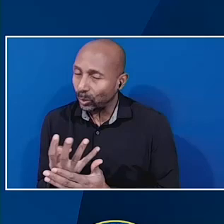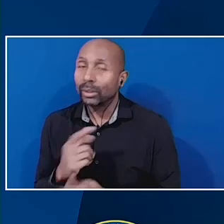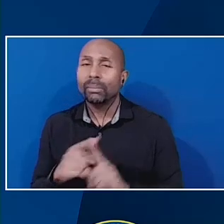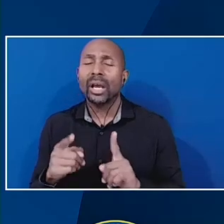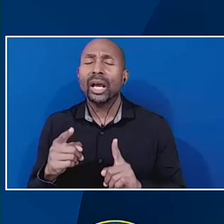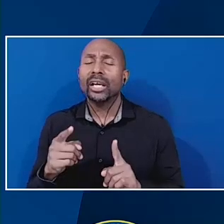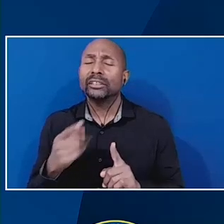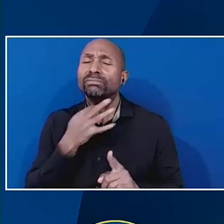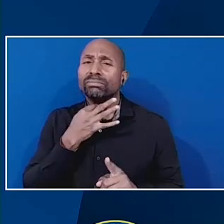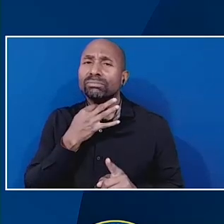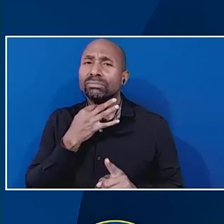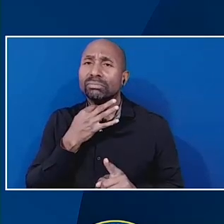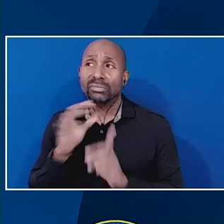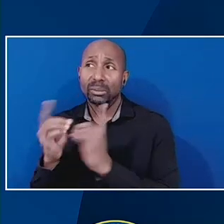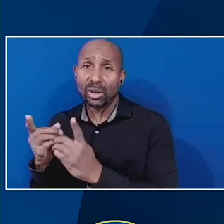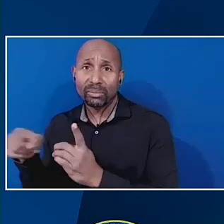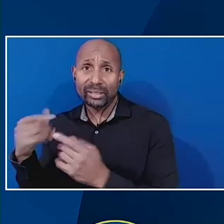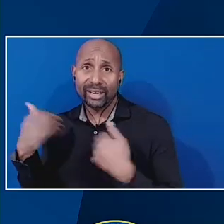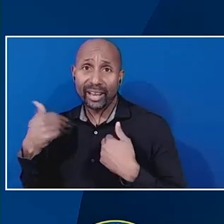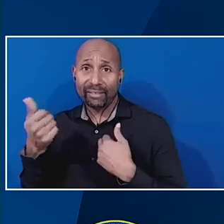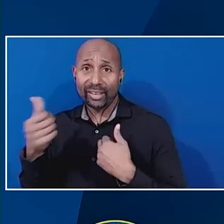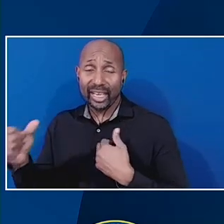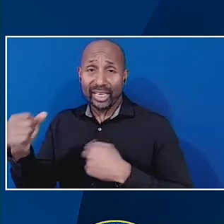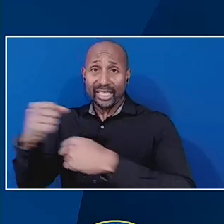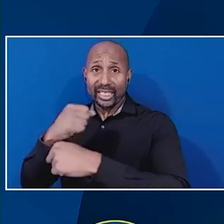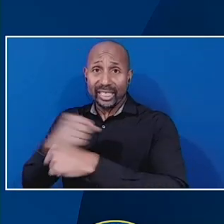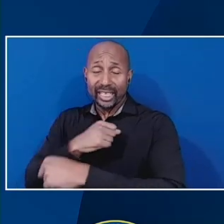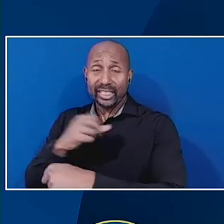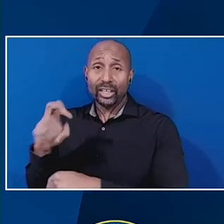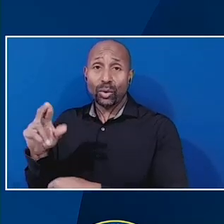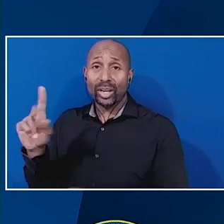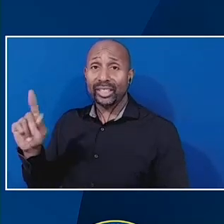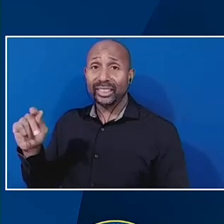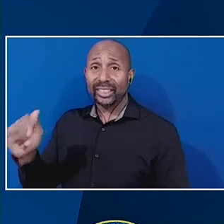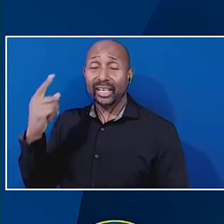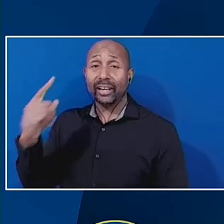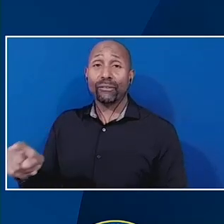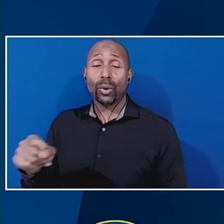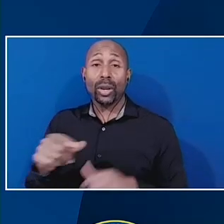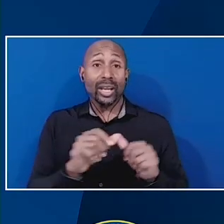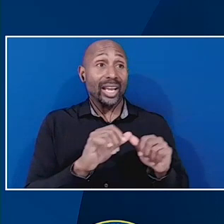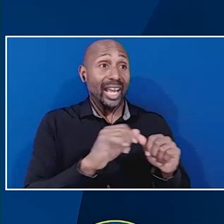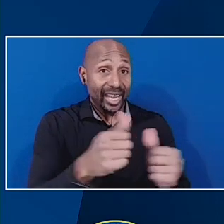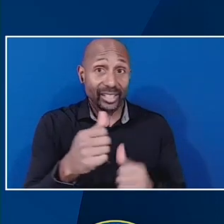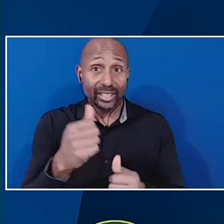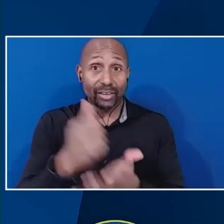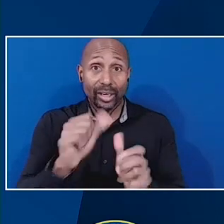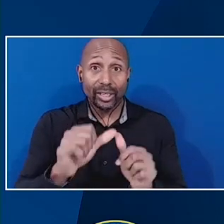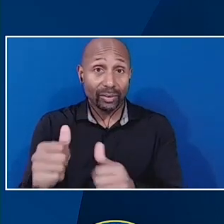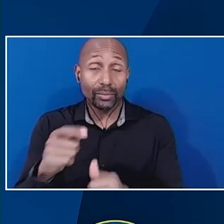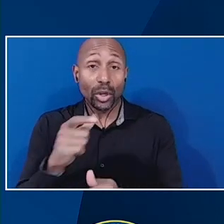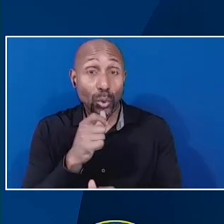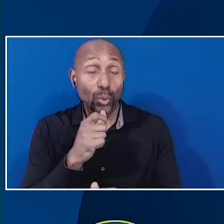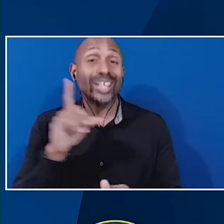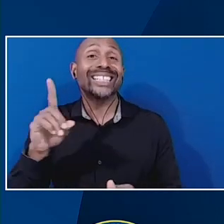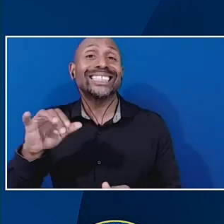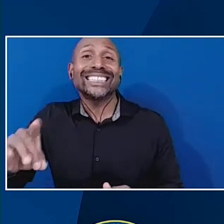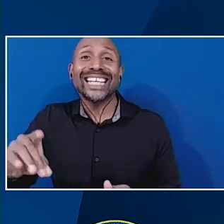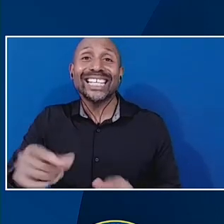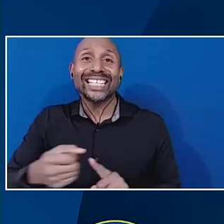any data on the agencies that did expand the time frame or give this extra time. Does the agency have any data on what the